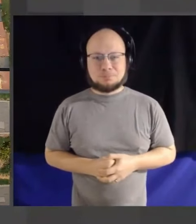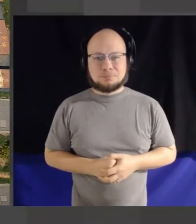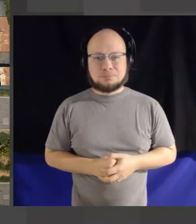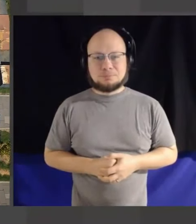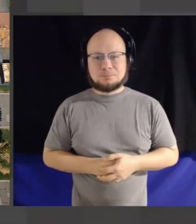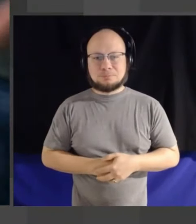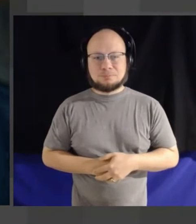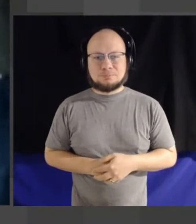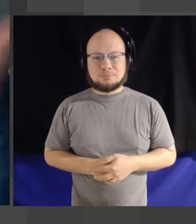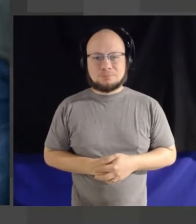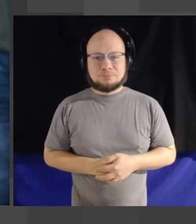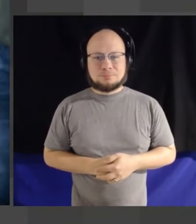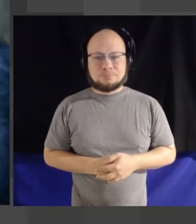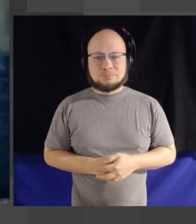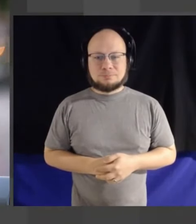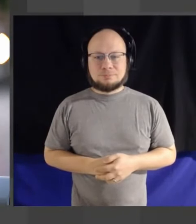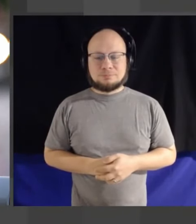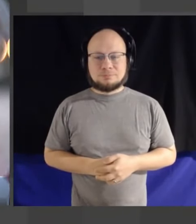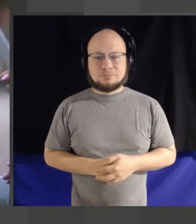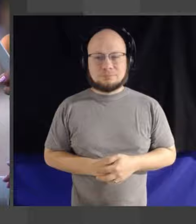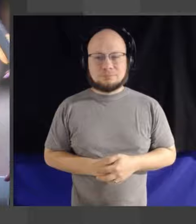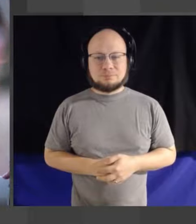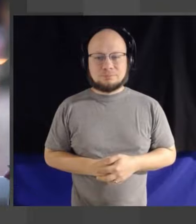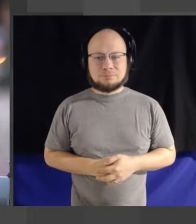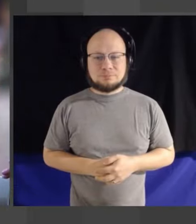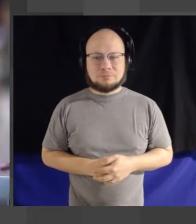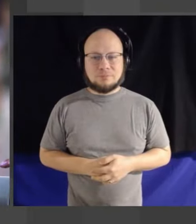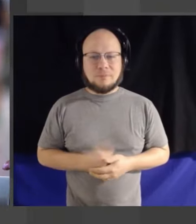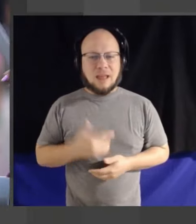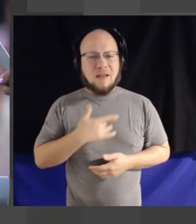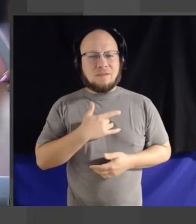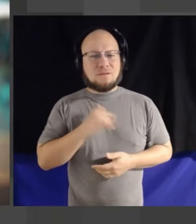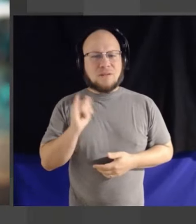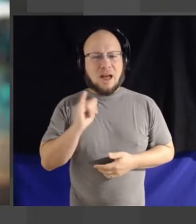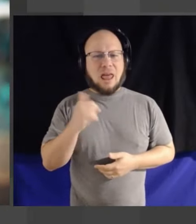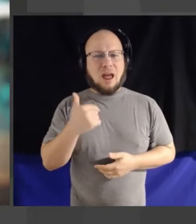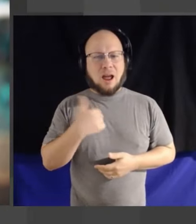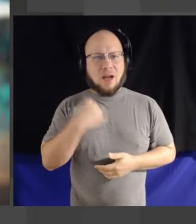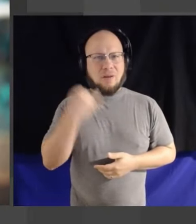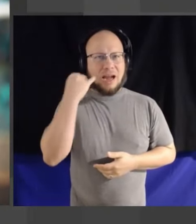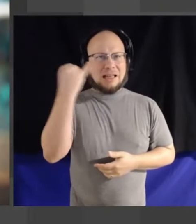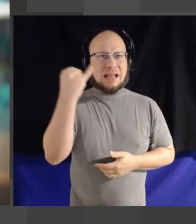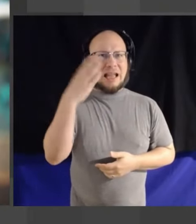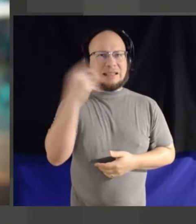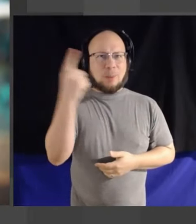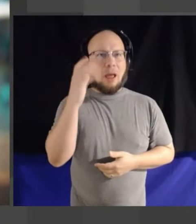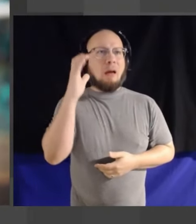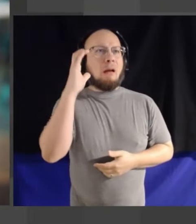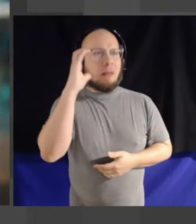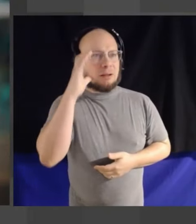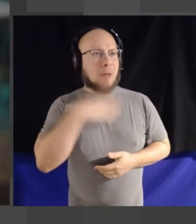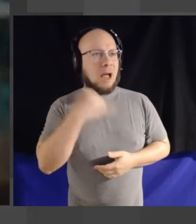TRUE. IT FELT LIKE I WAS BEING HEARD AND BEING HEARD AND